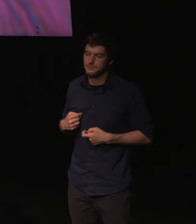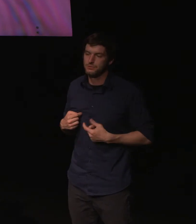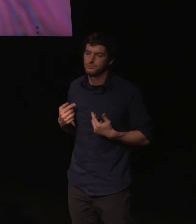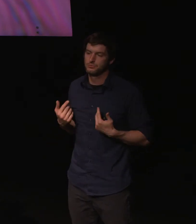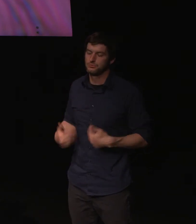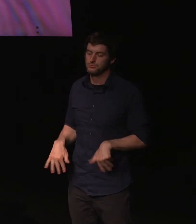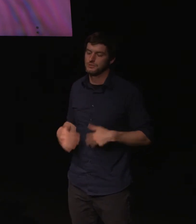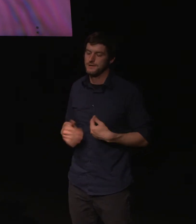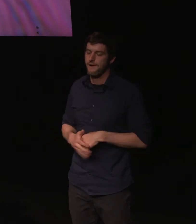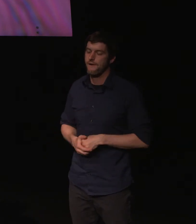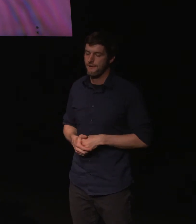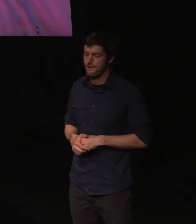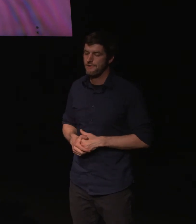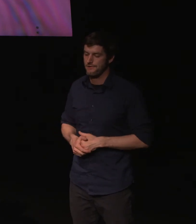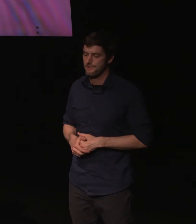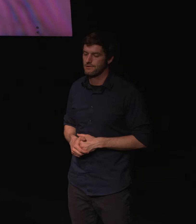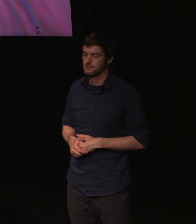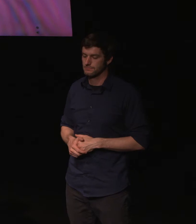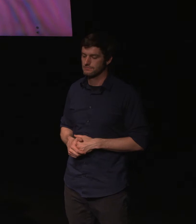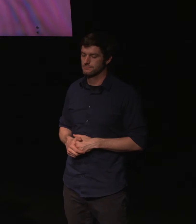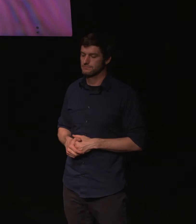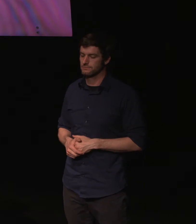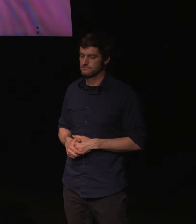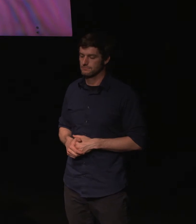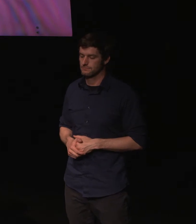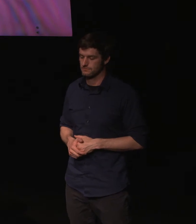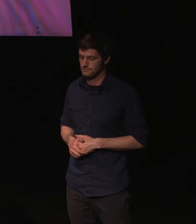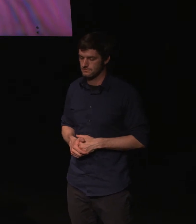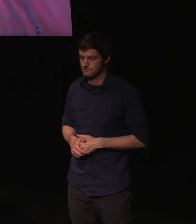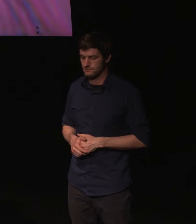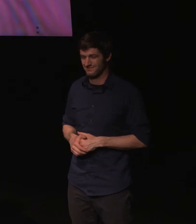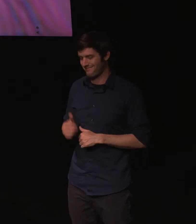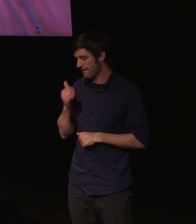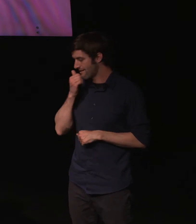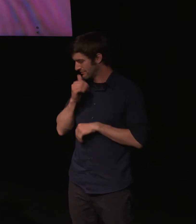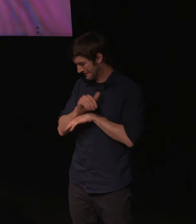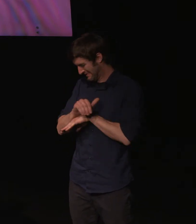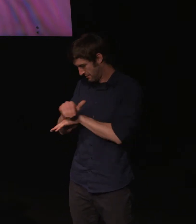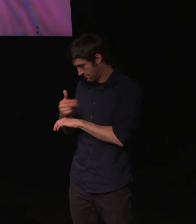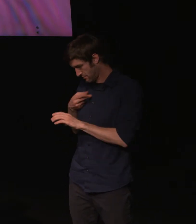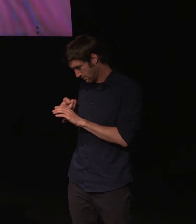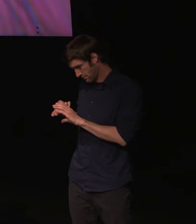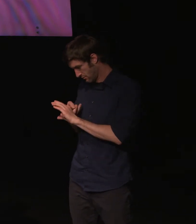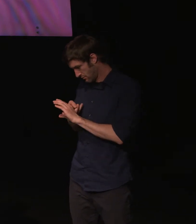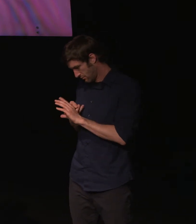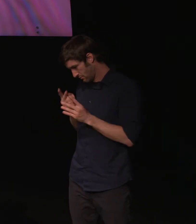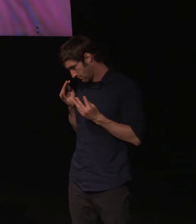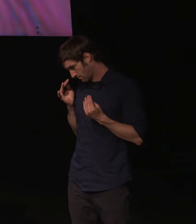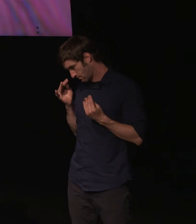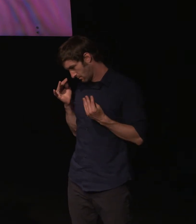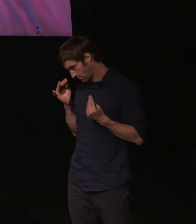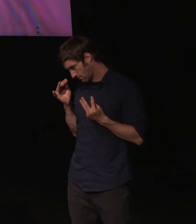Every night I will sit up and think, "Who am I forgetting? I got to be forgetting someone."